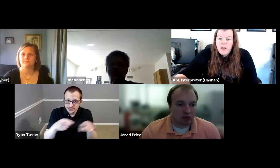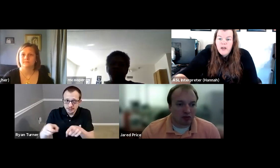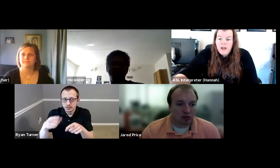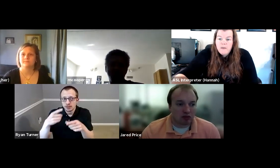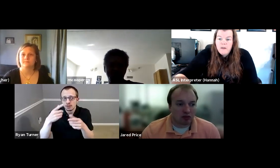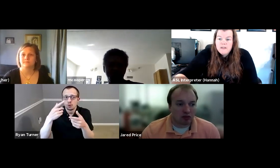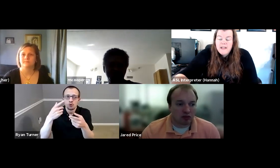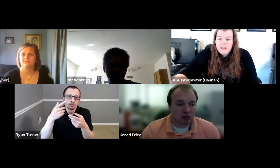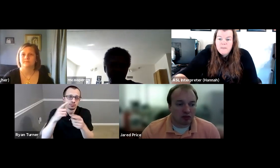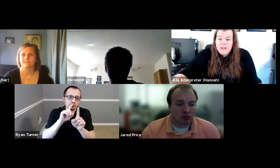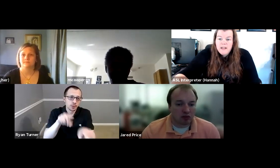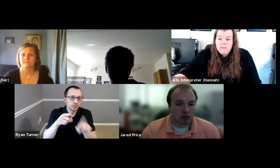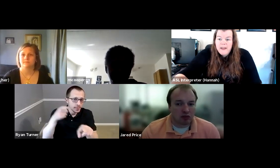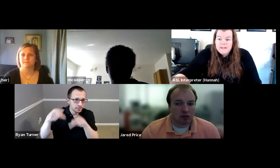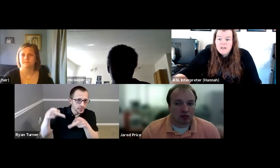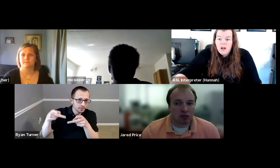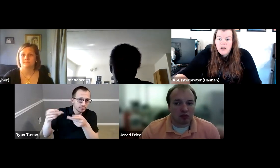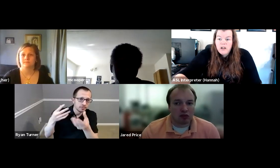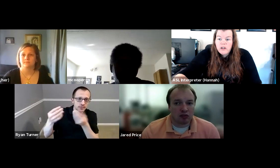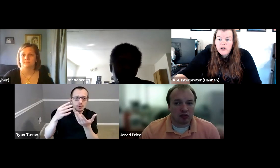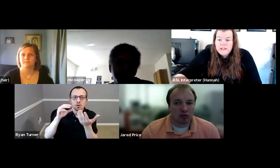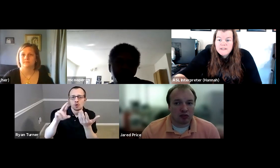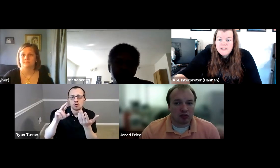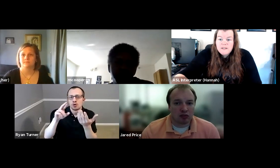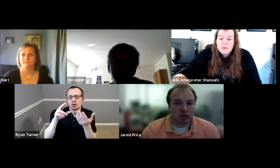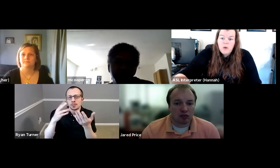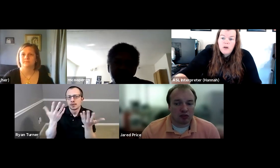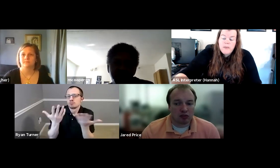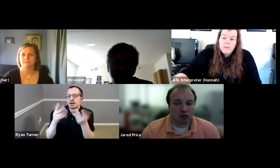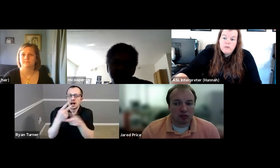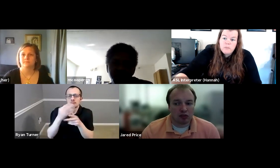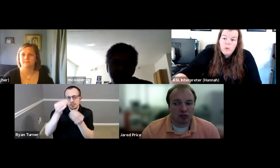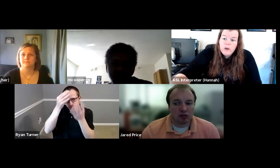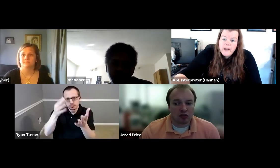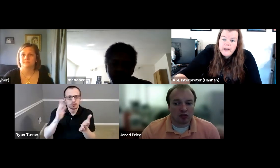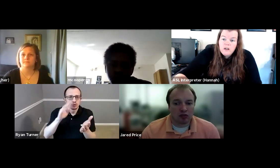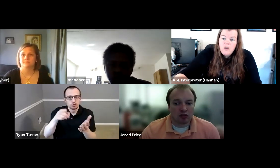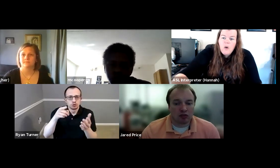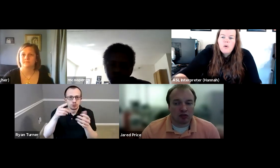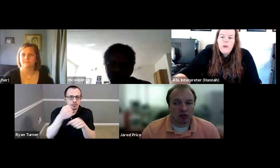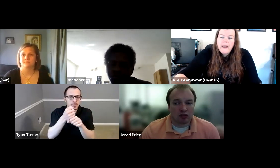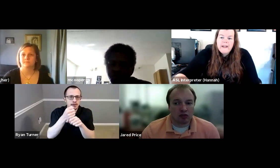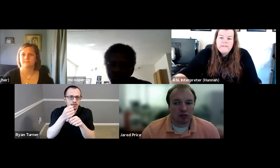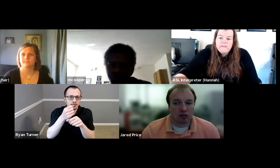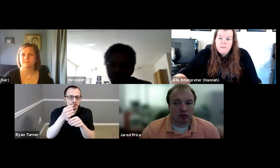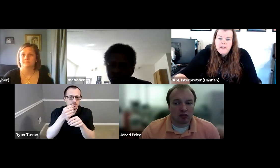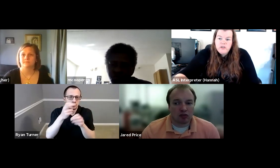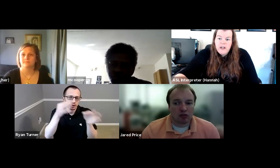uh is that going to be based on occurrences or people reporting or what kind of information